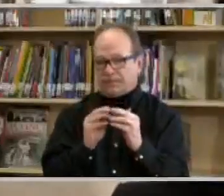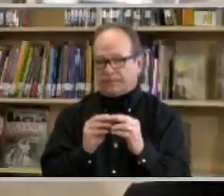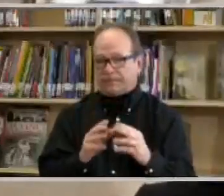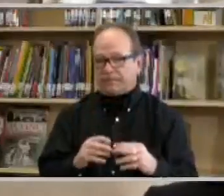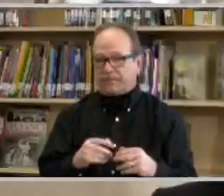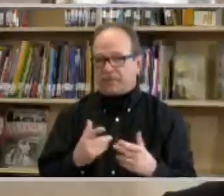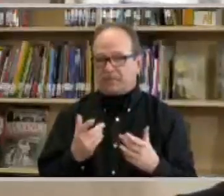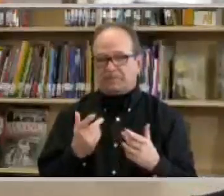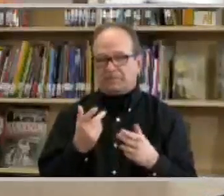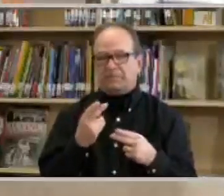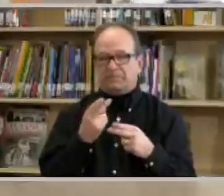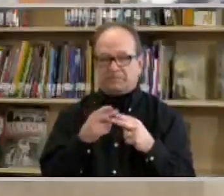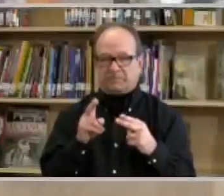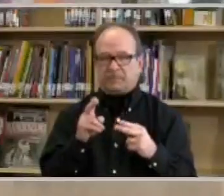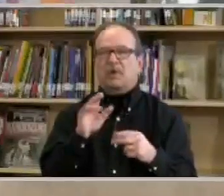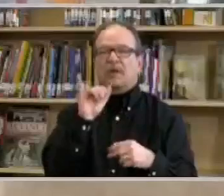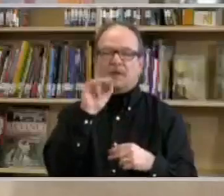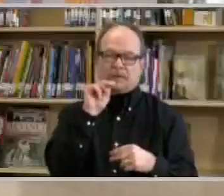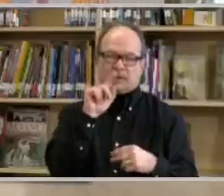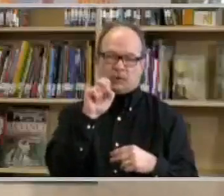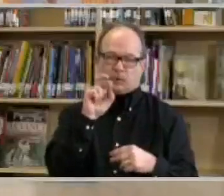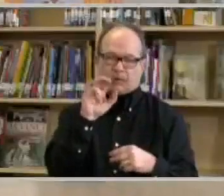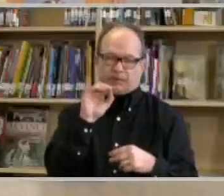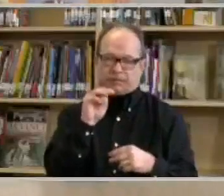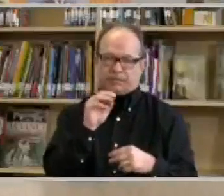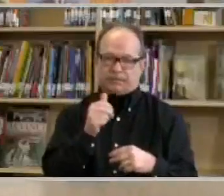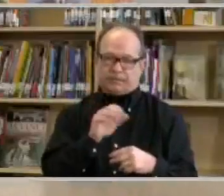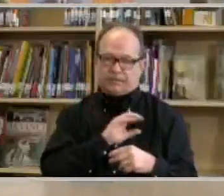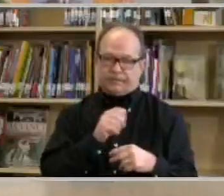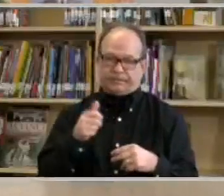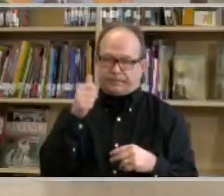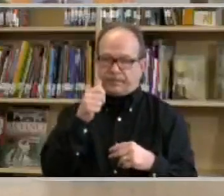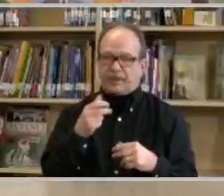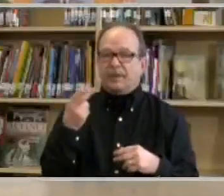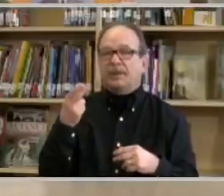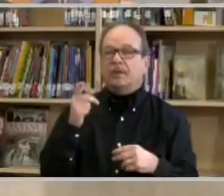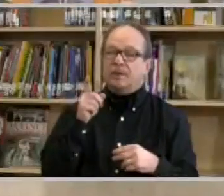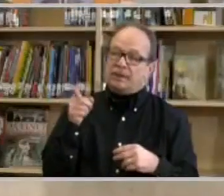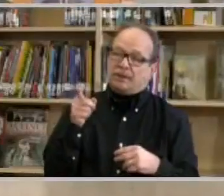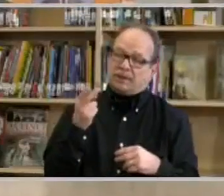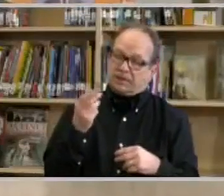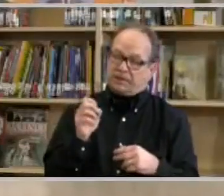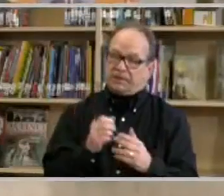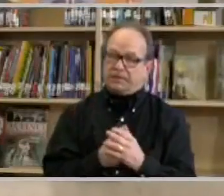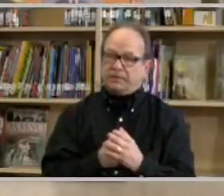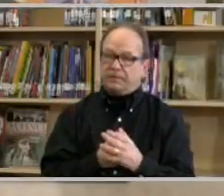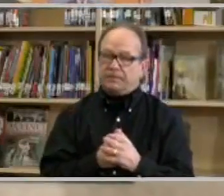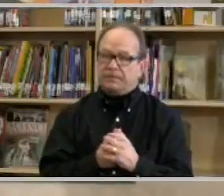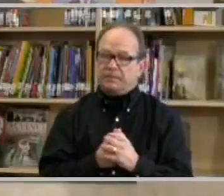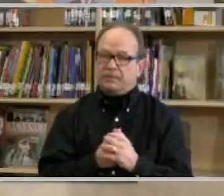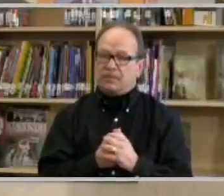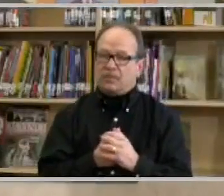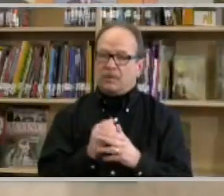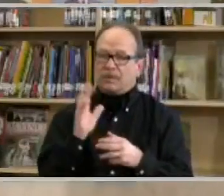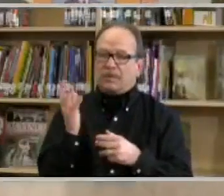CHIEF NEWSHAM AND HE PRESENTED A